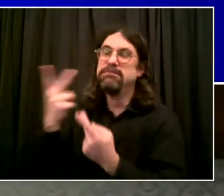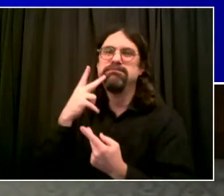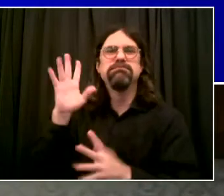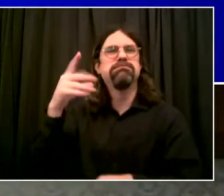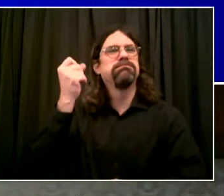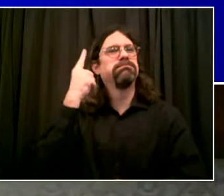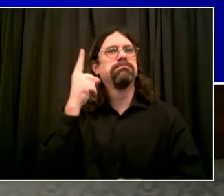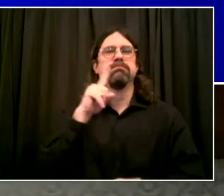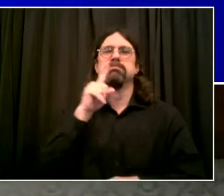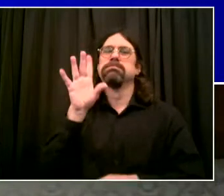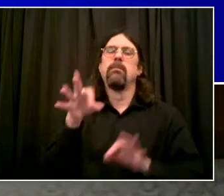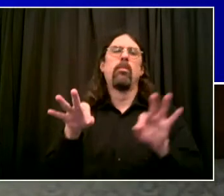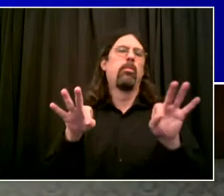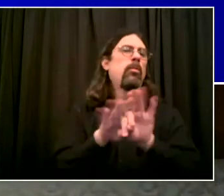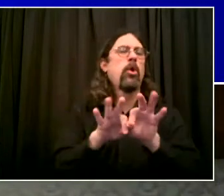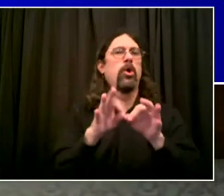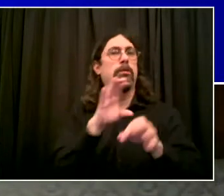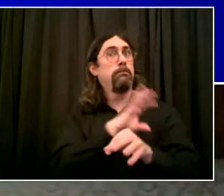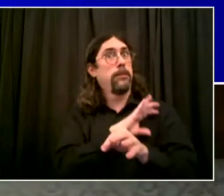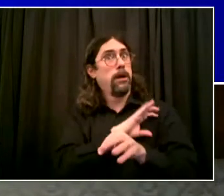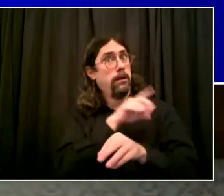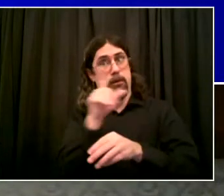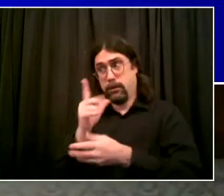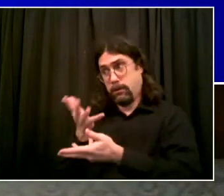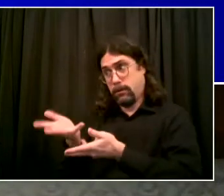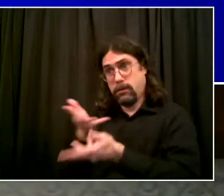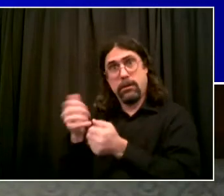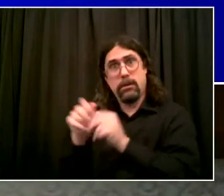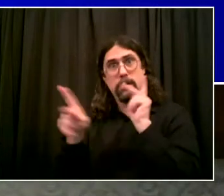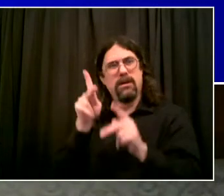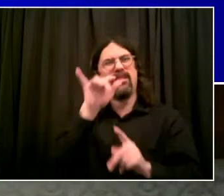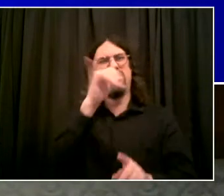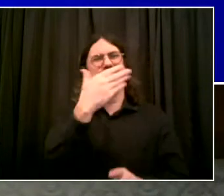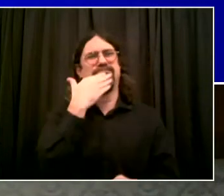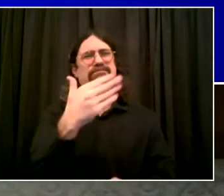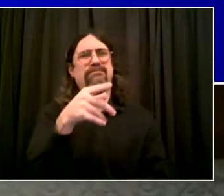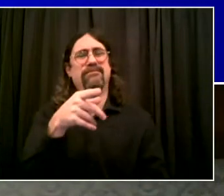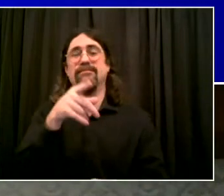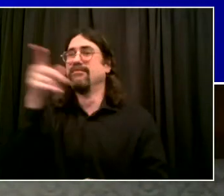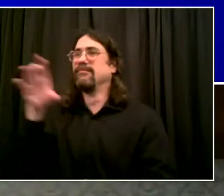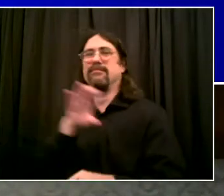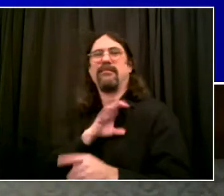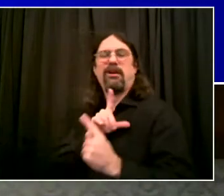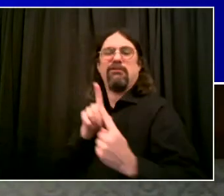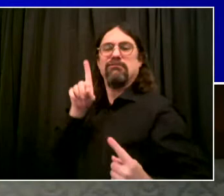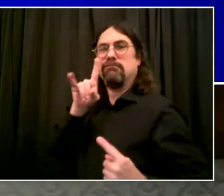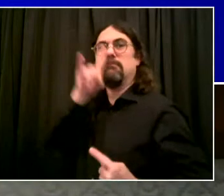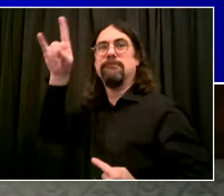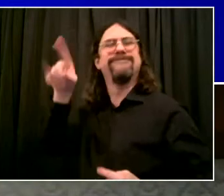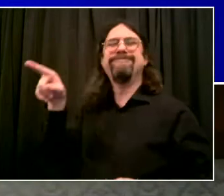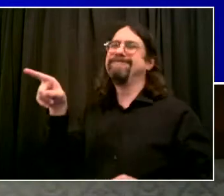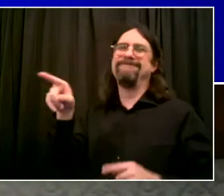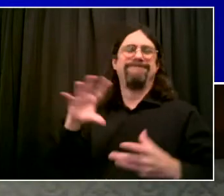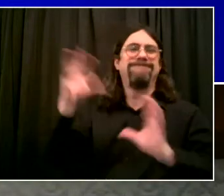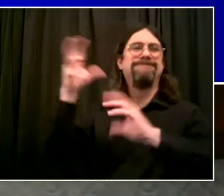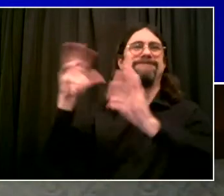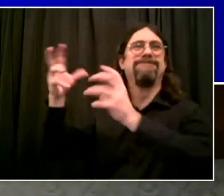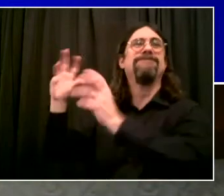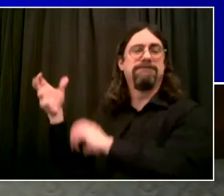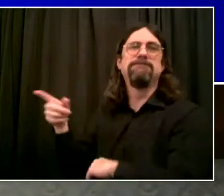AND I CANNOT THANK YOU ENOUGH. WE CANNOT HHE AV TRUE PUBLIC SAFETY WITHOUT PUBLIC COMPETENCE IN OUR POLICE DEPARTMENT.